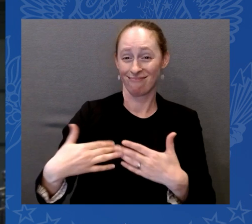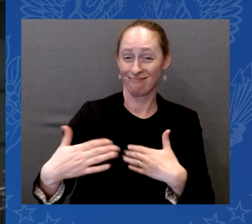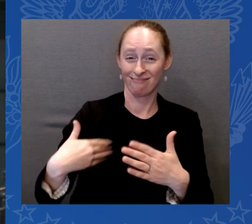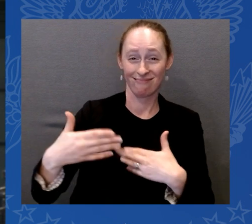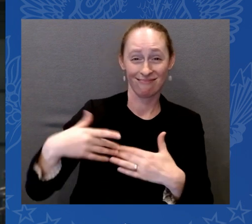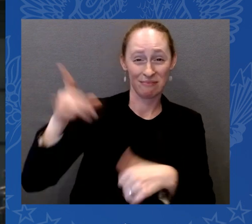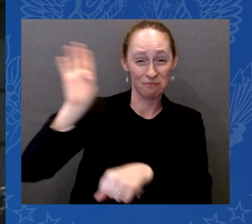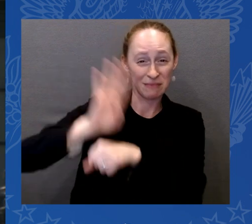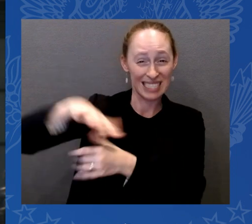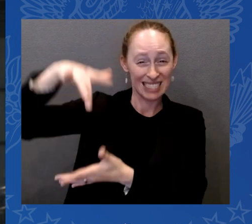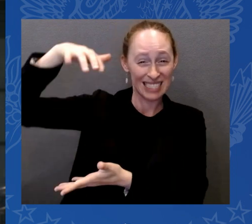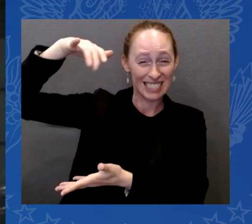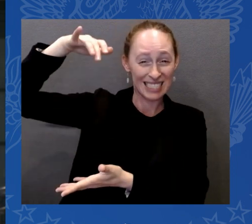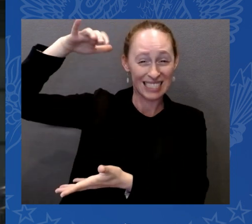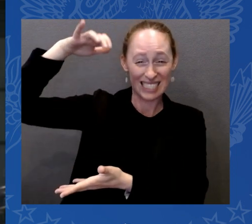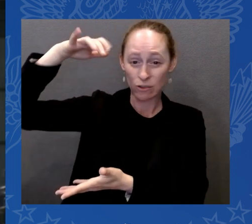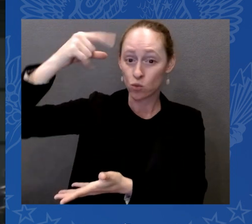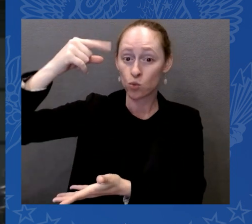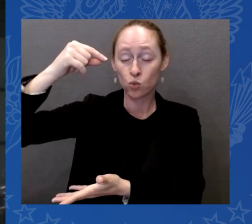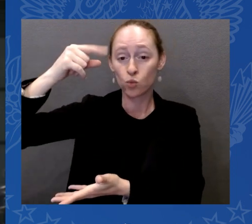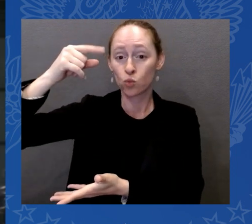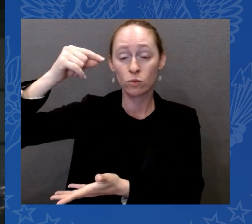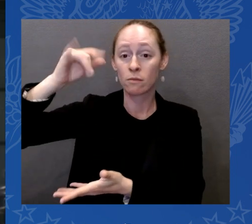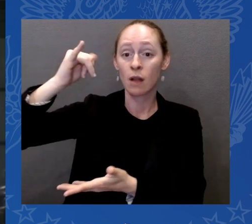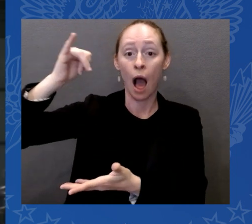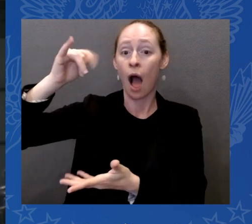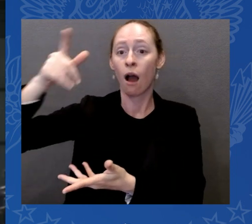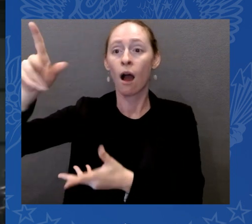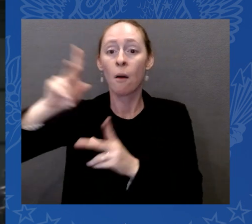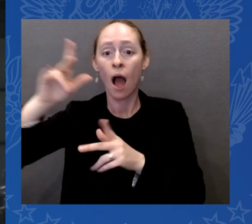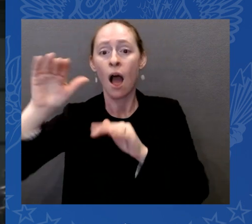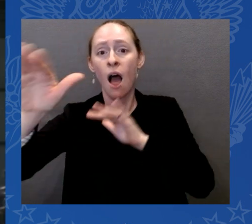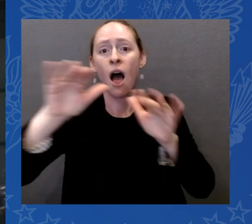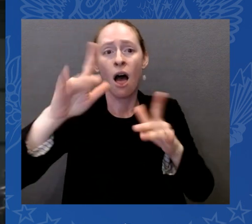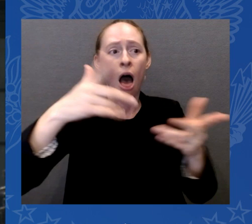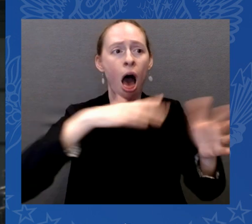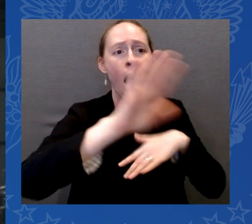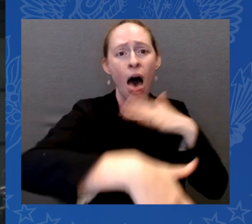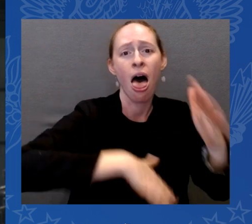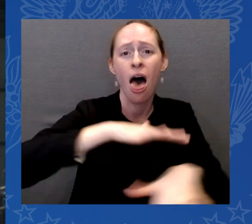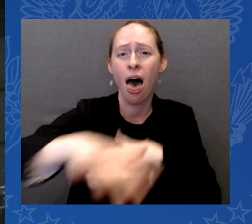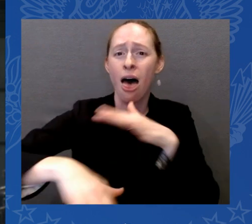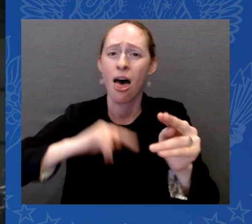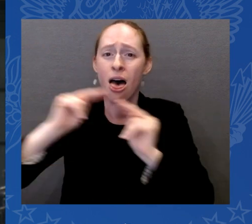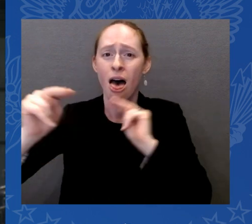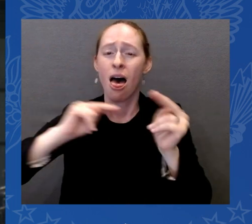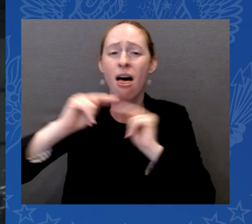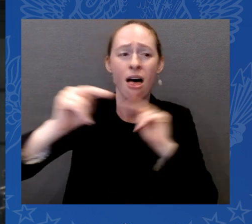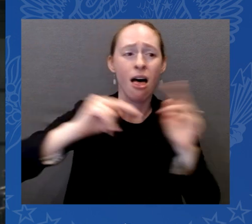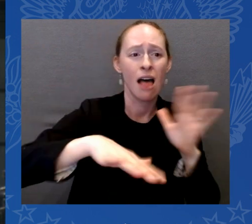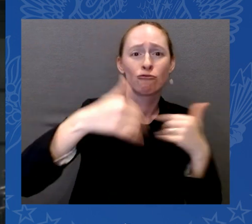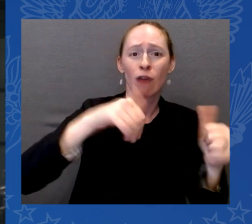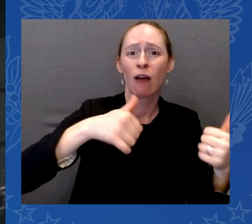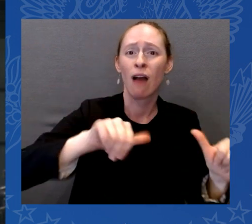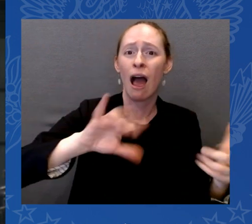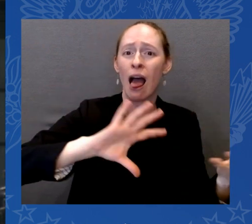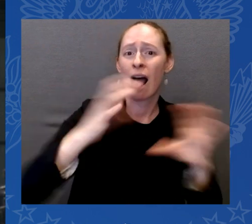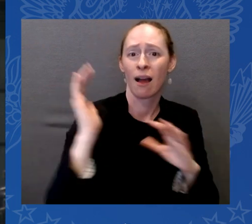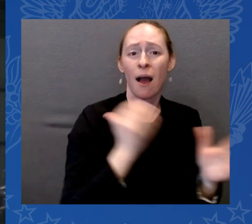No corporations will have to pay -- they'll all have to pay a minimum tax of 15 percent. Just 15 percent.